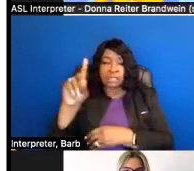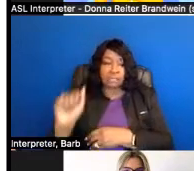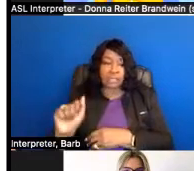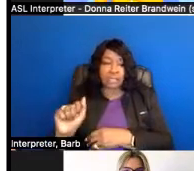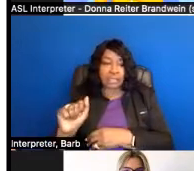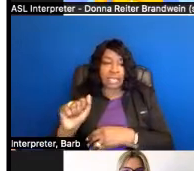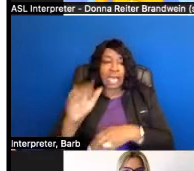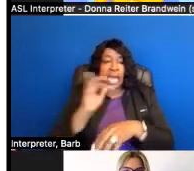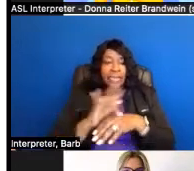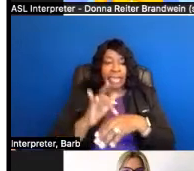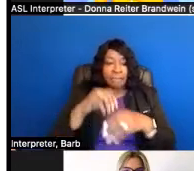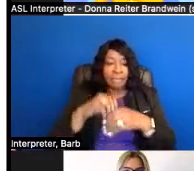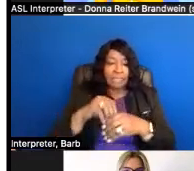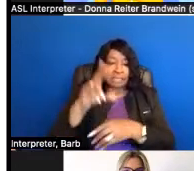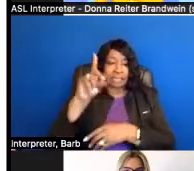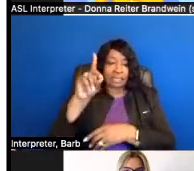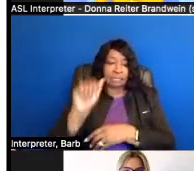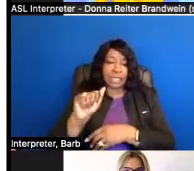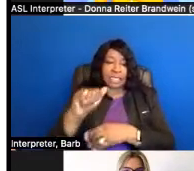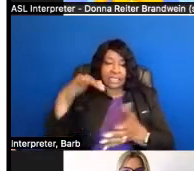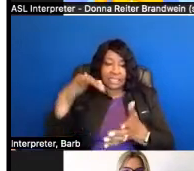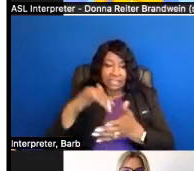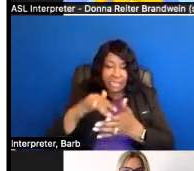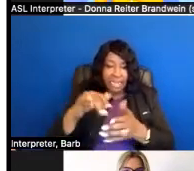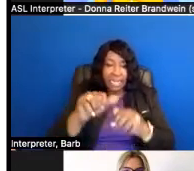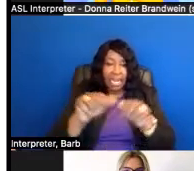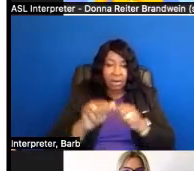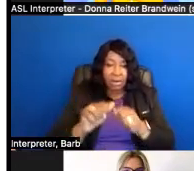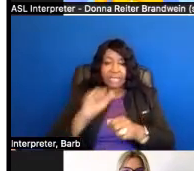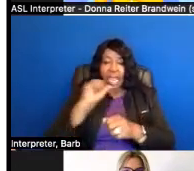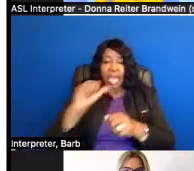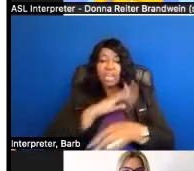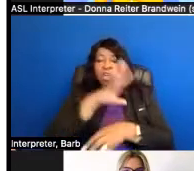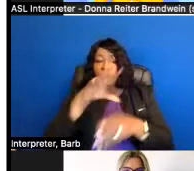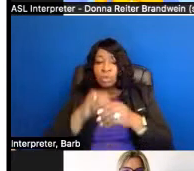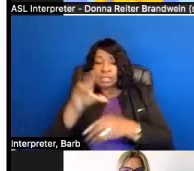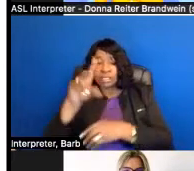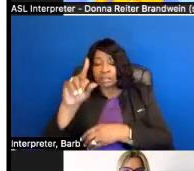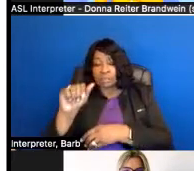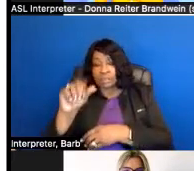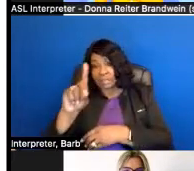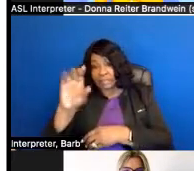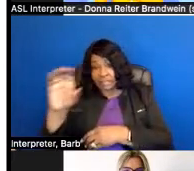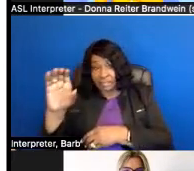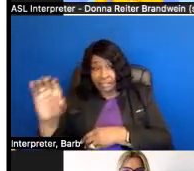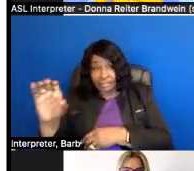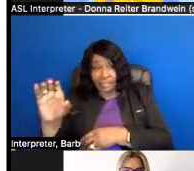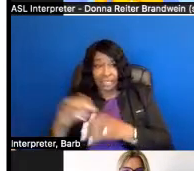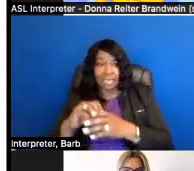not including disability cultural centers. There's scant literature on cultural centers work overall